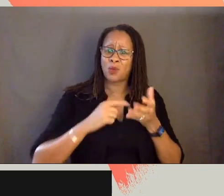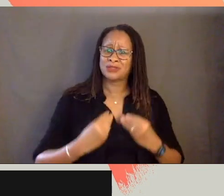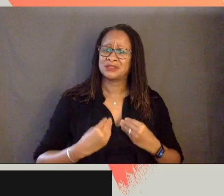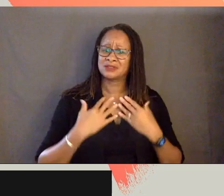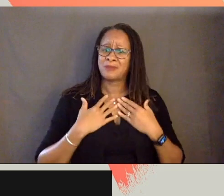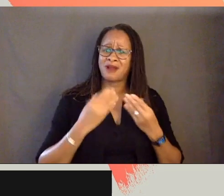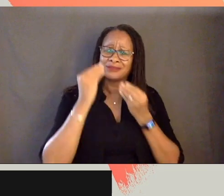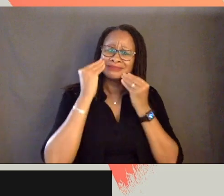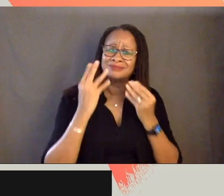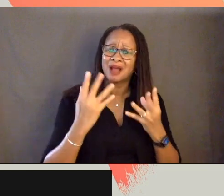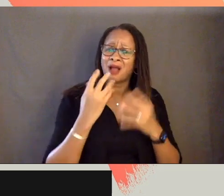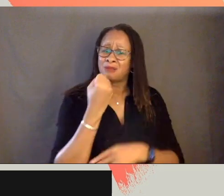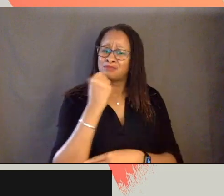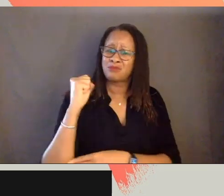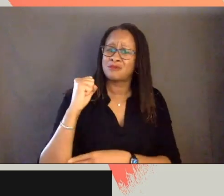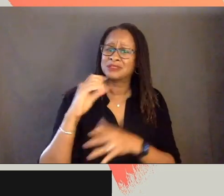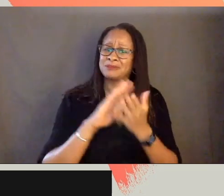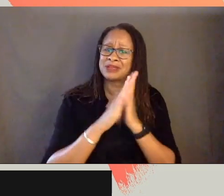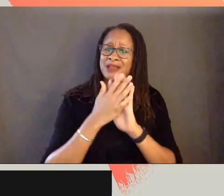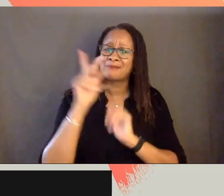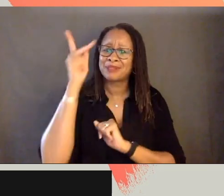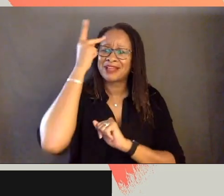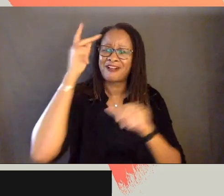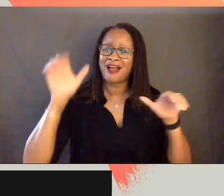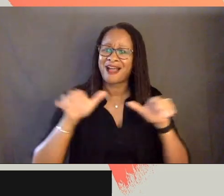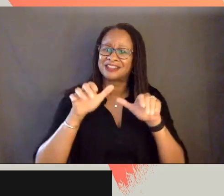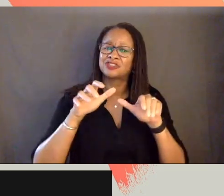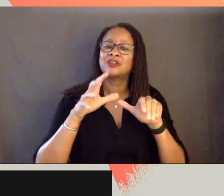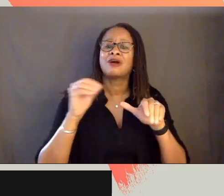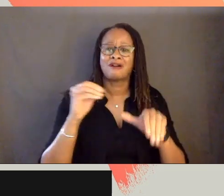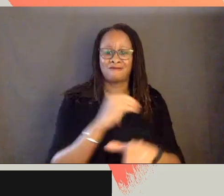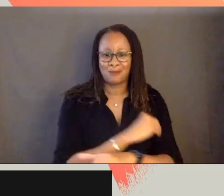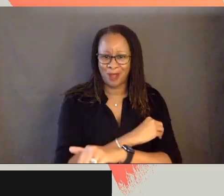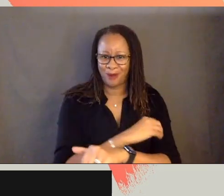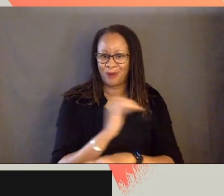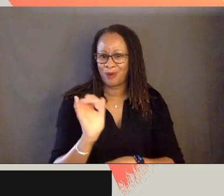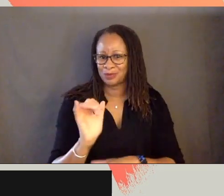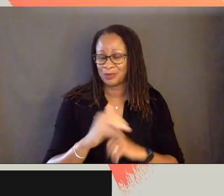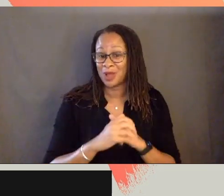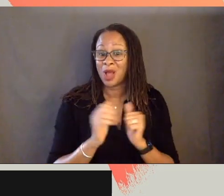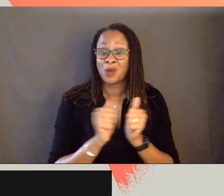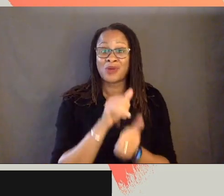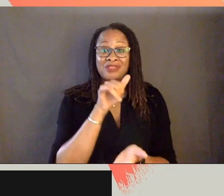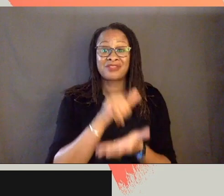that have turned into political action and of power. So with that, let me introduce you